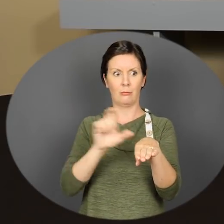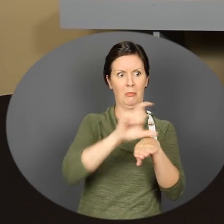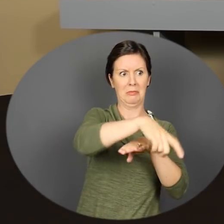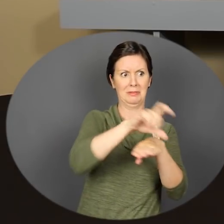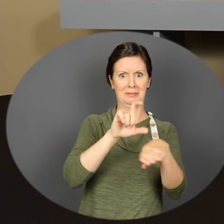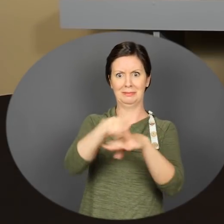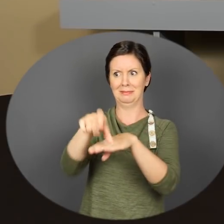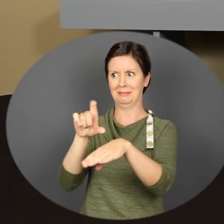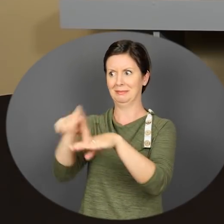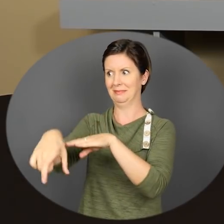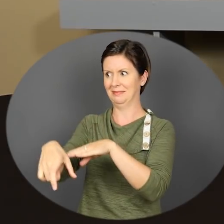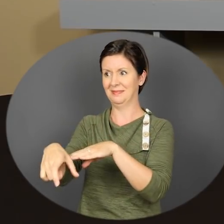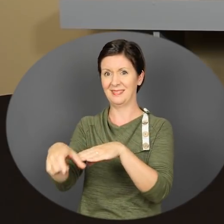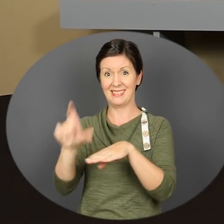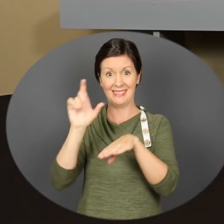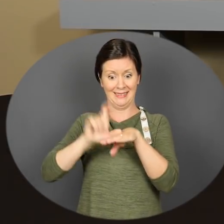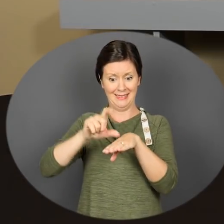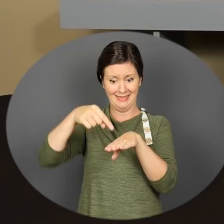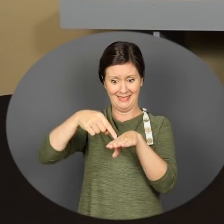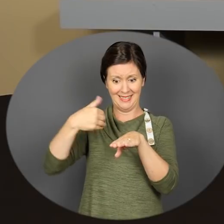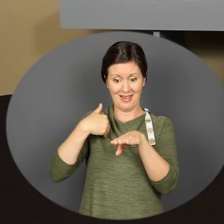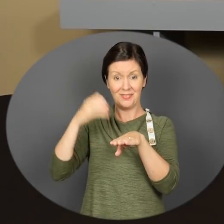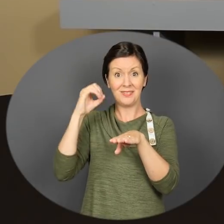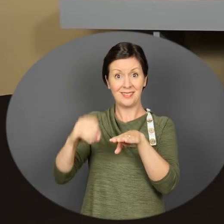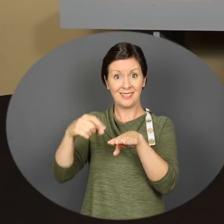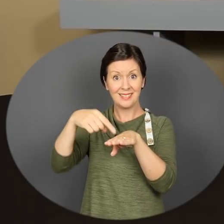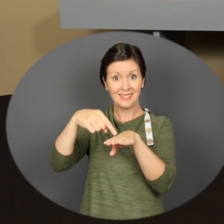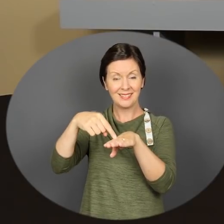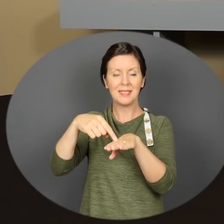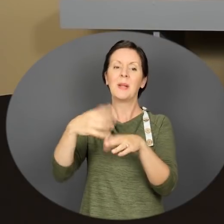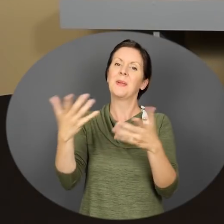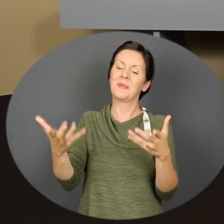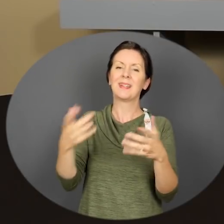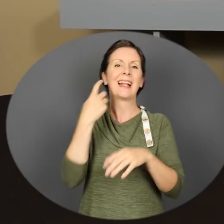markers are immediately removed from the board. In that case, those markers that were just